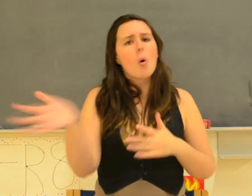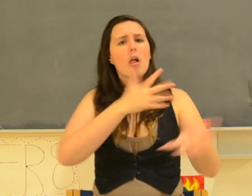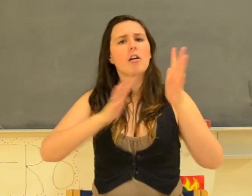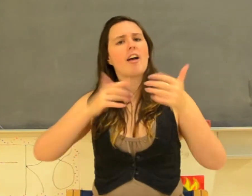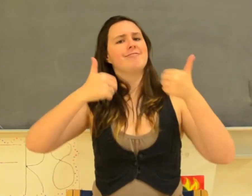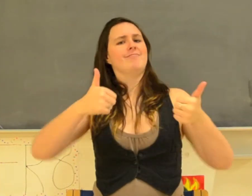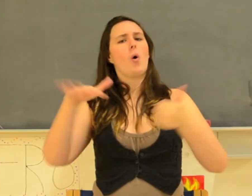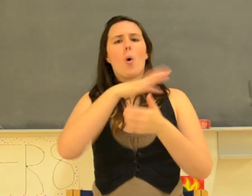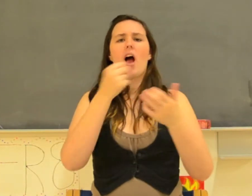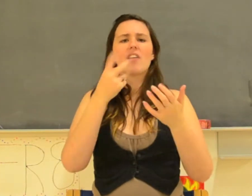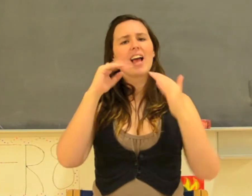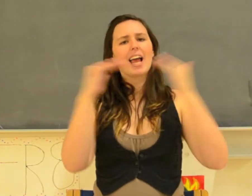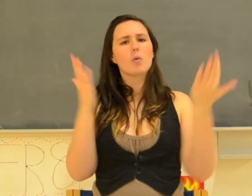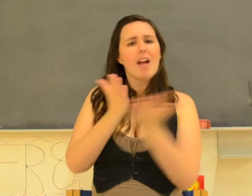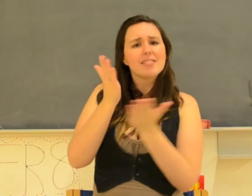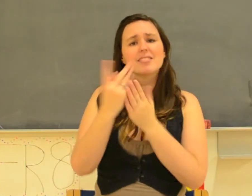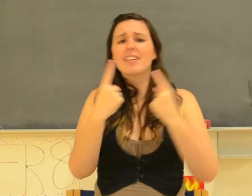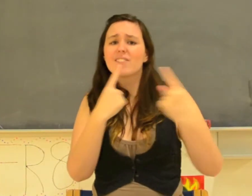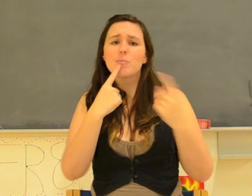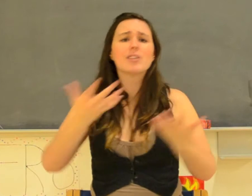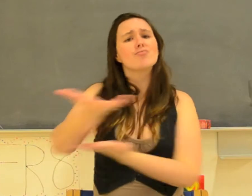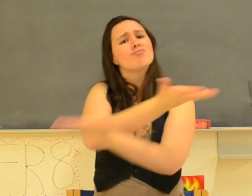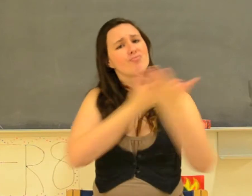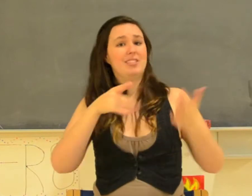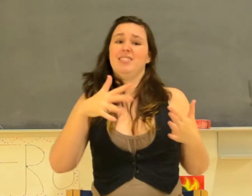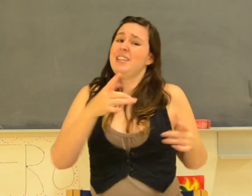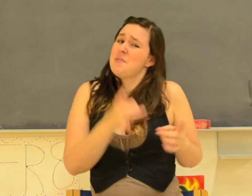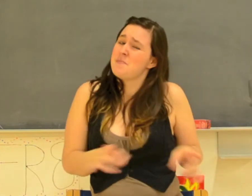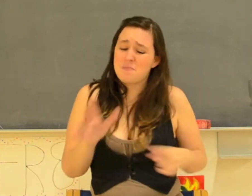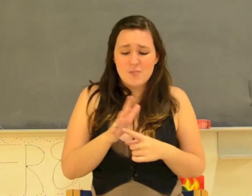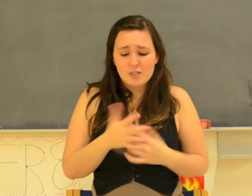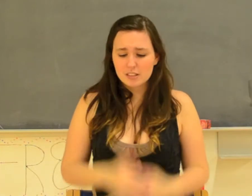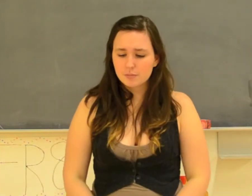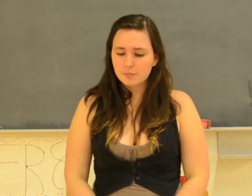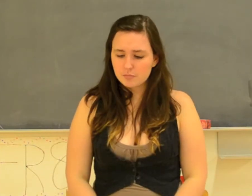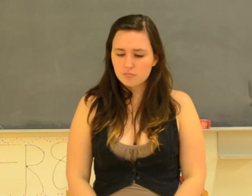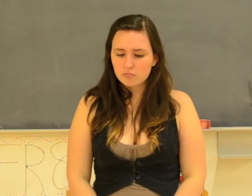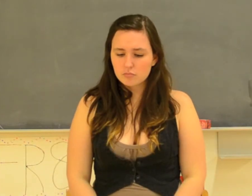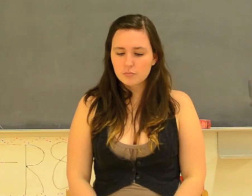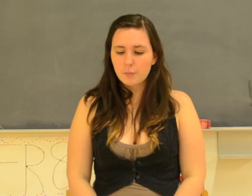workplace where signing is essential if there is a Deaf person in the room which provides equal access for all.